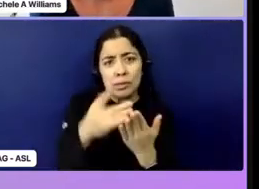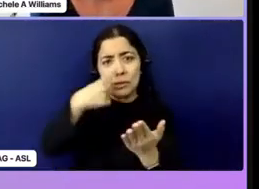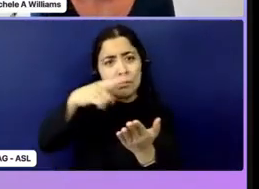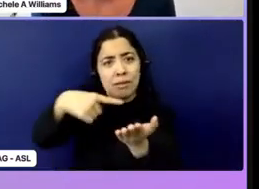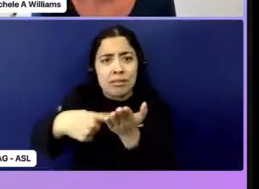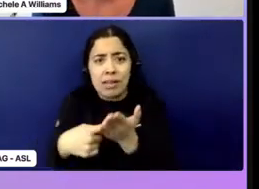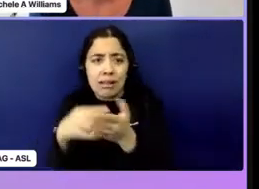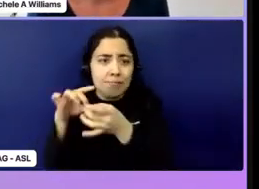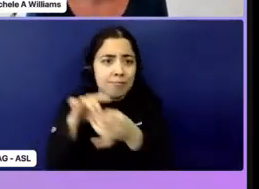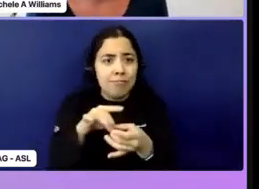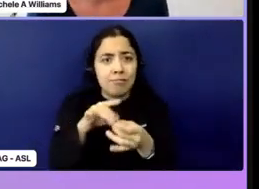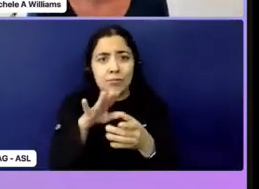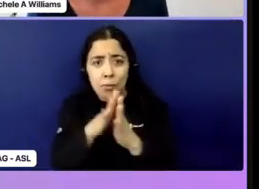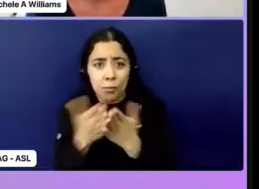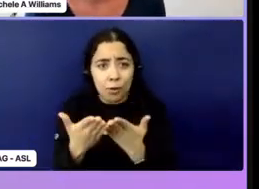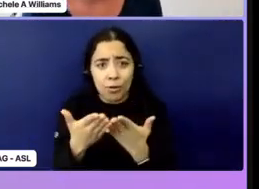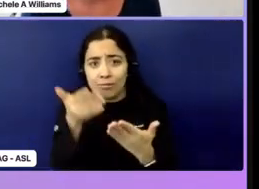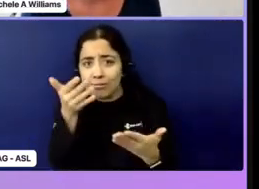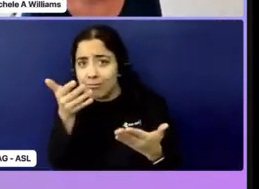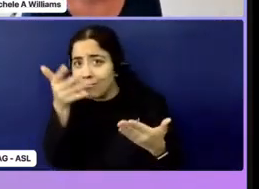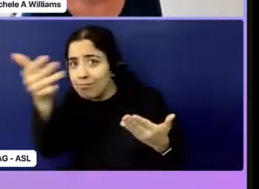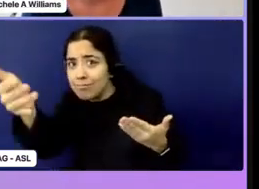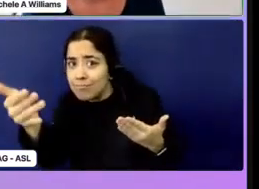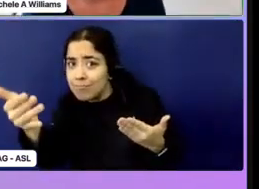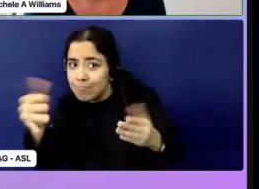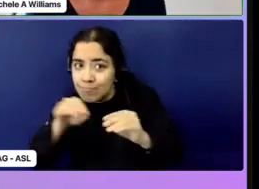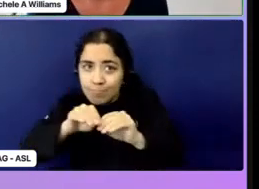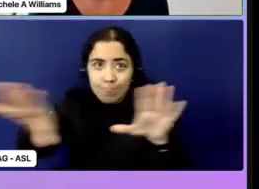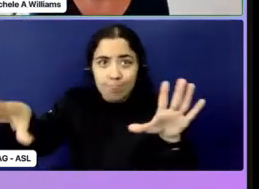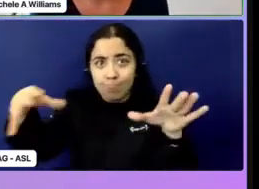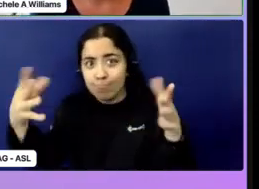fantastic talk Michele I'm going to need this information every day, when is your book coming out so